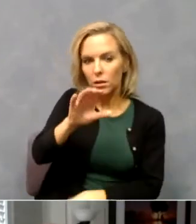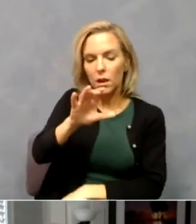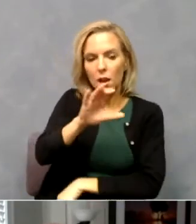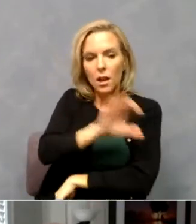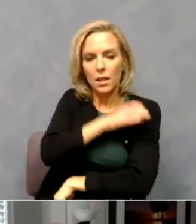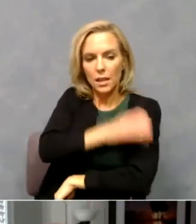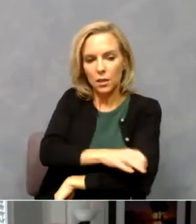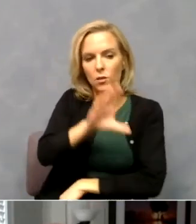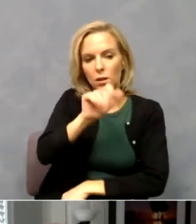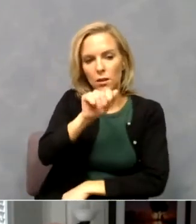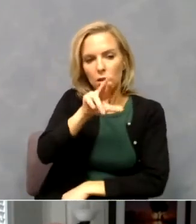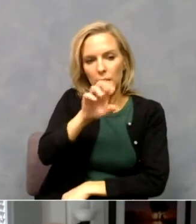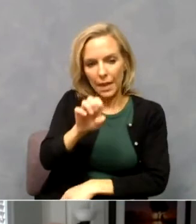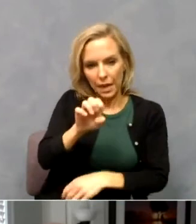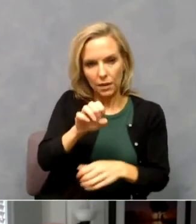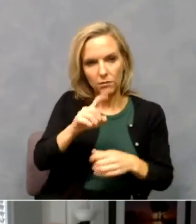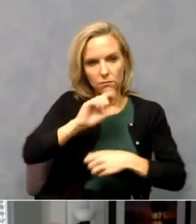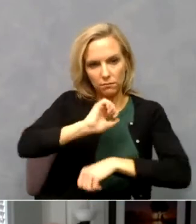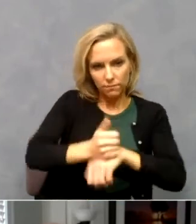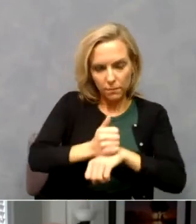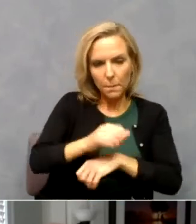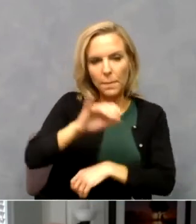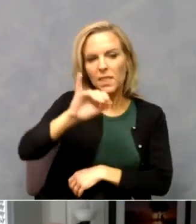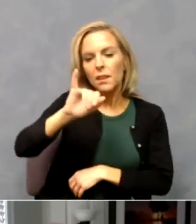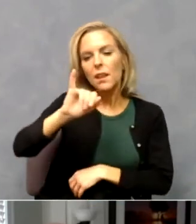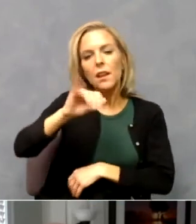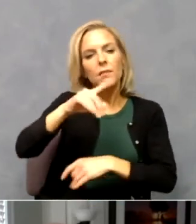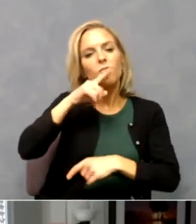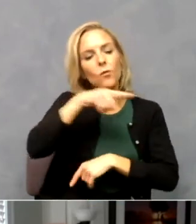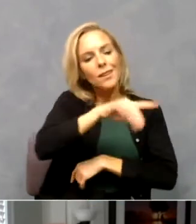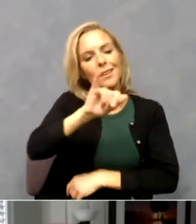This is in the in patient or hospital setting, the outpatient settings. So